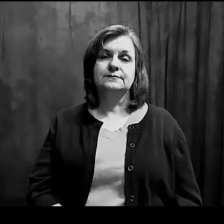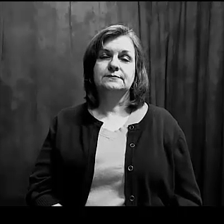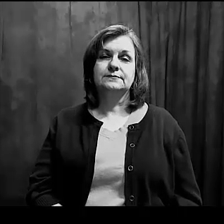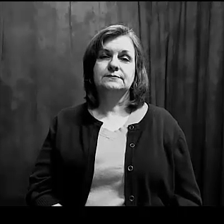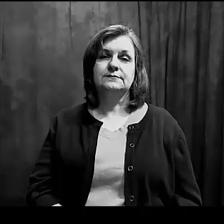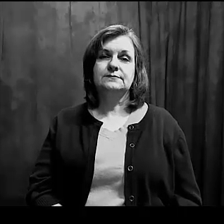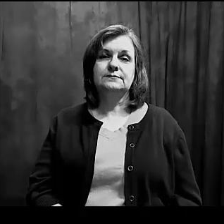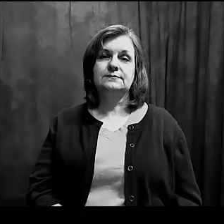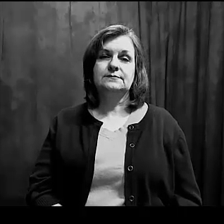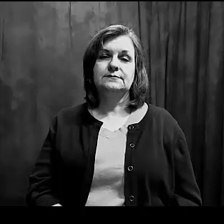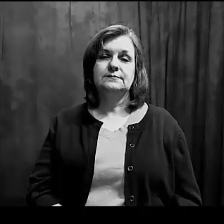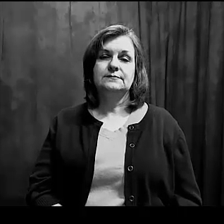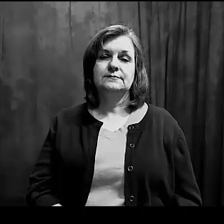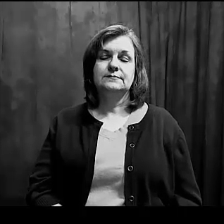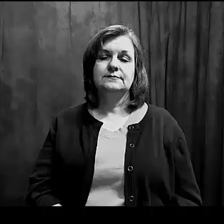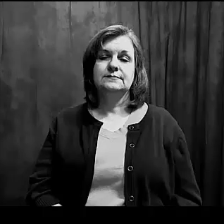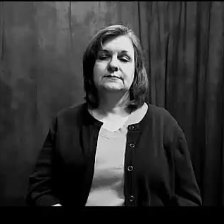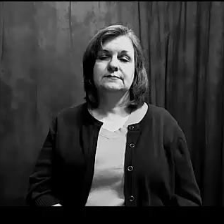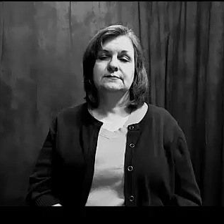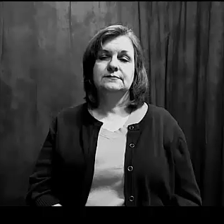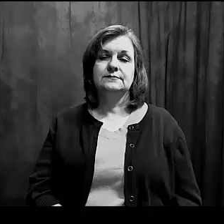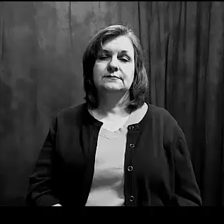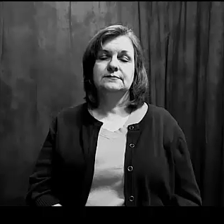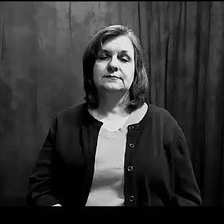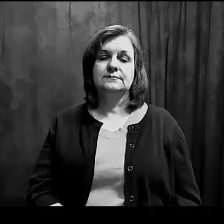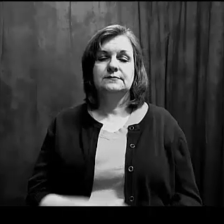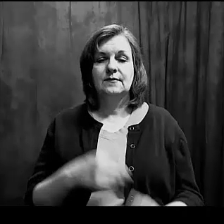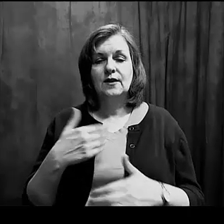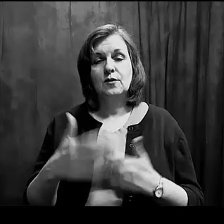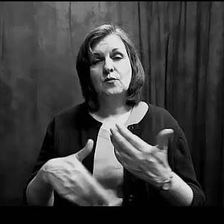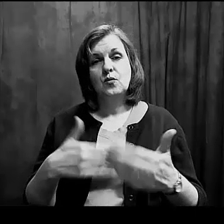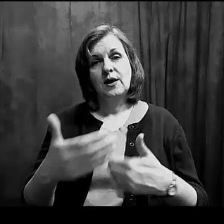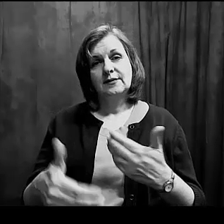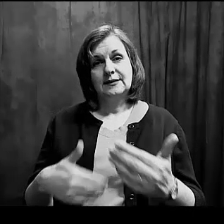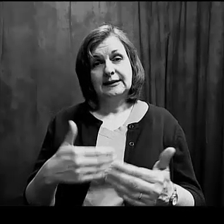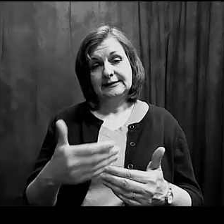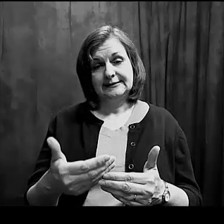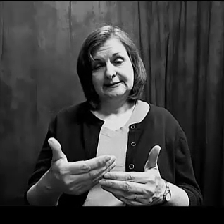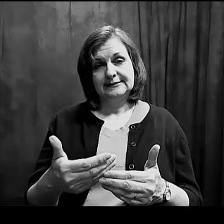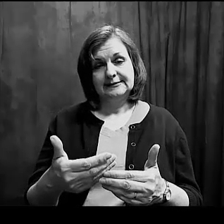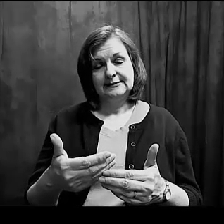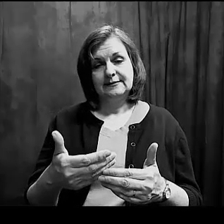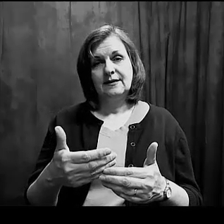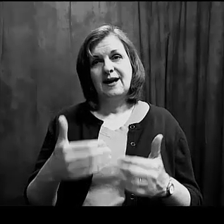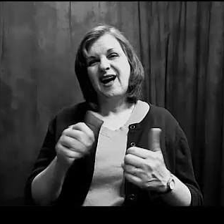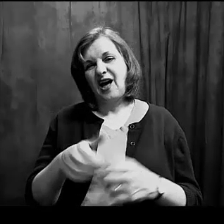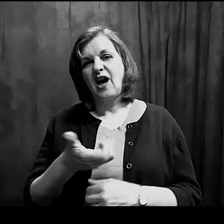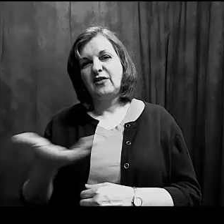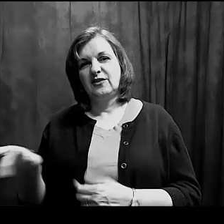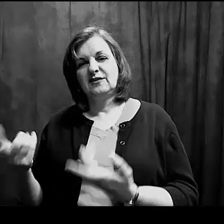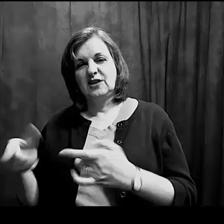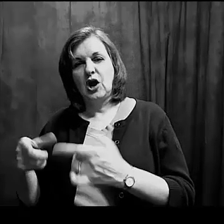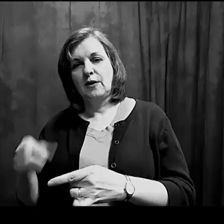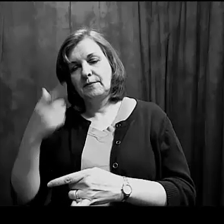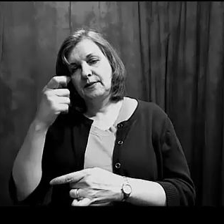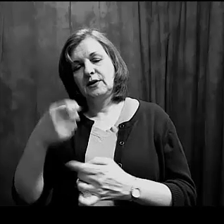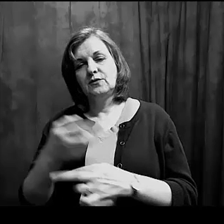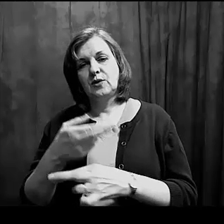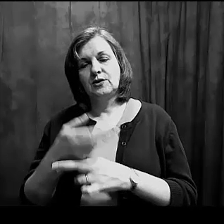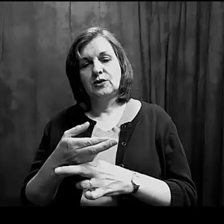in this process we're allowing other things to occur because these reactions went faster